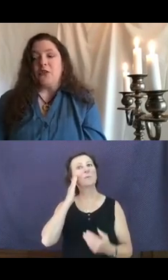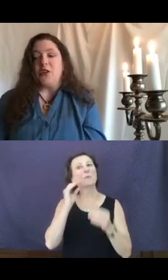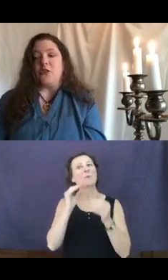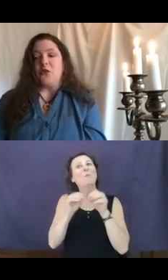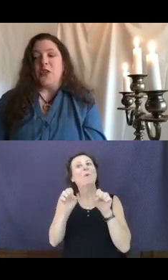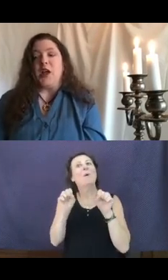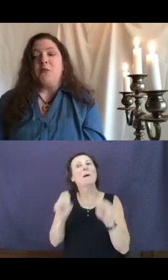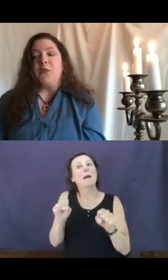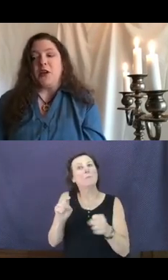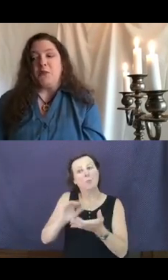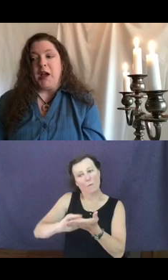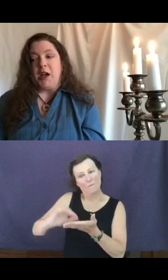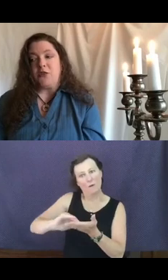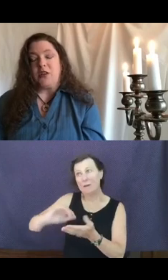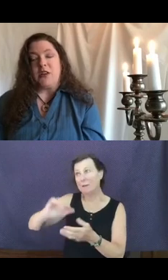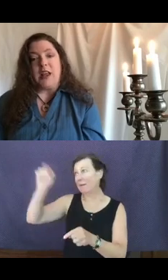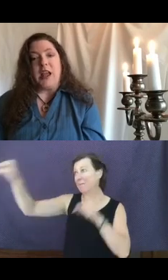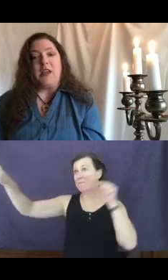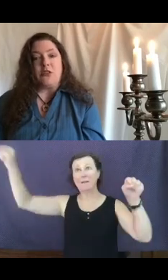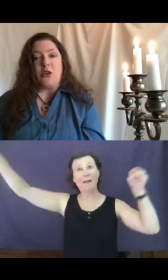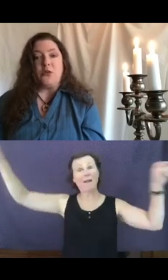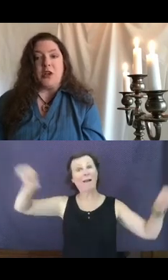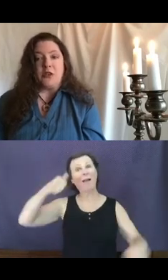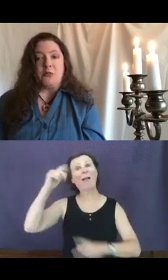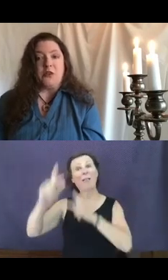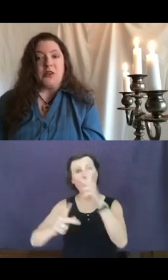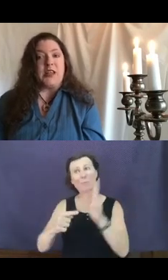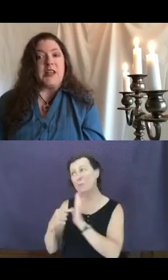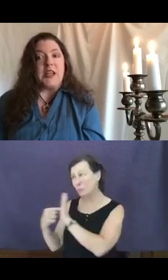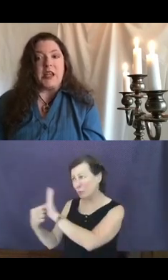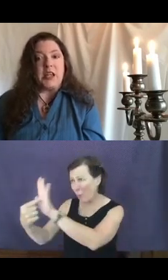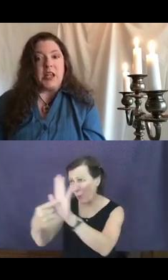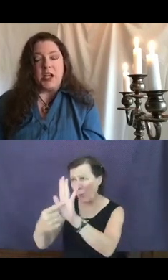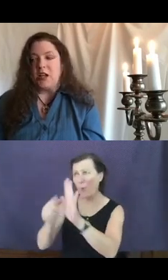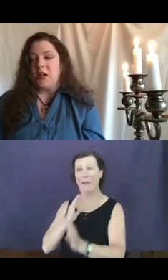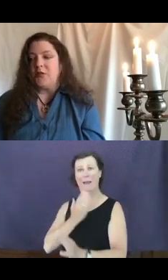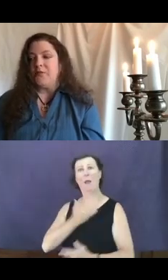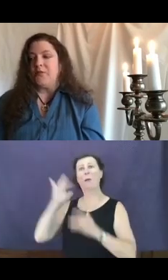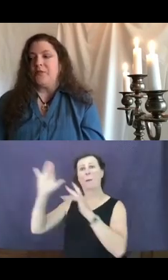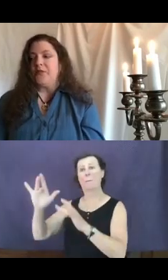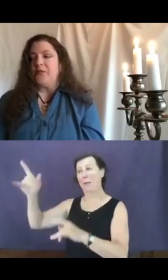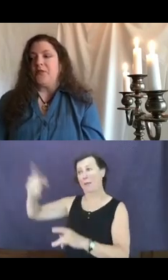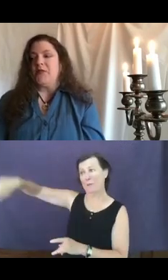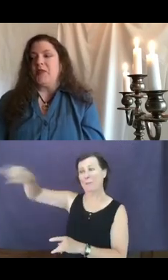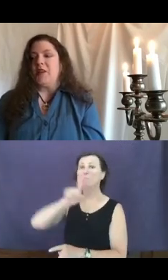and show them the compassion they so desperately need.